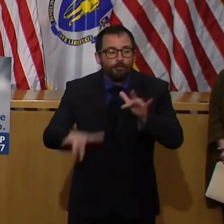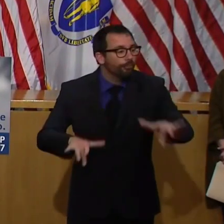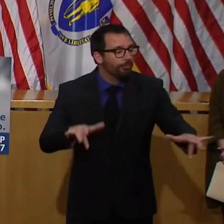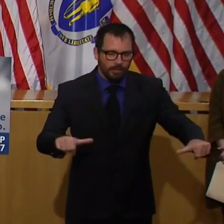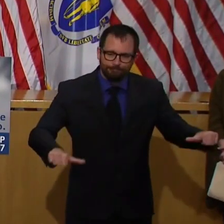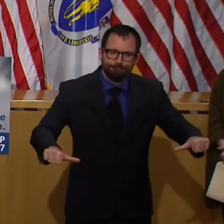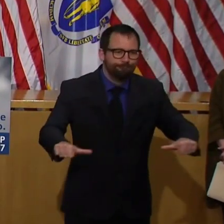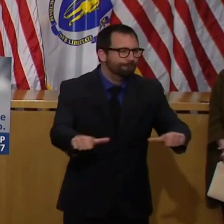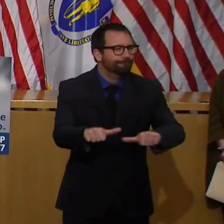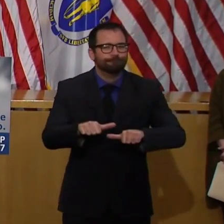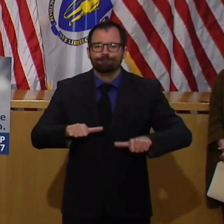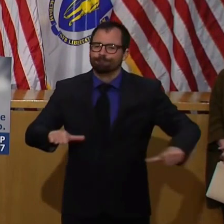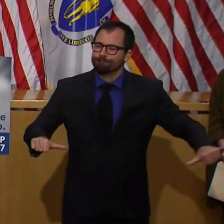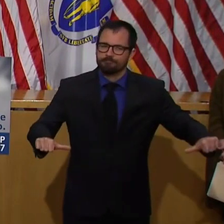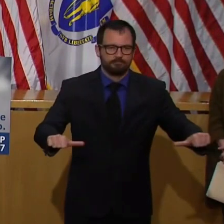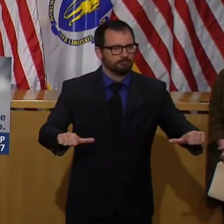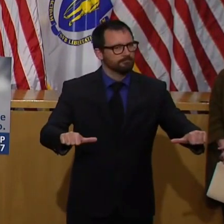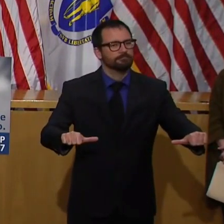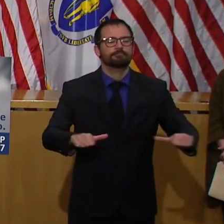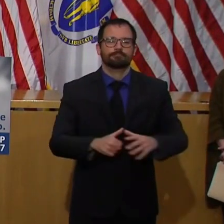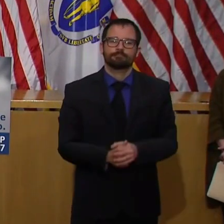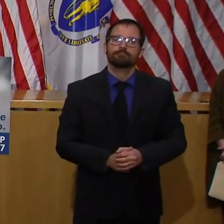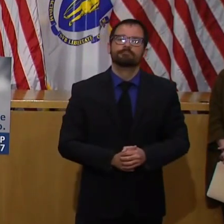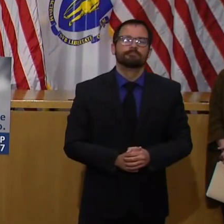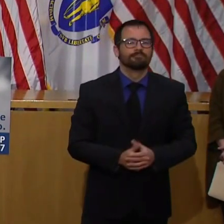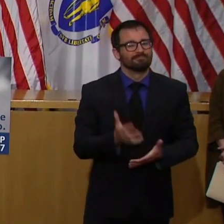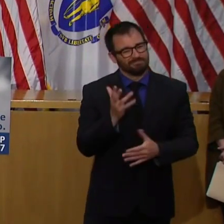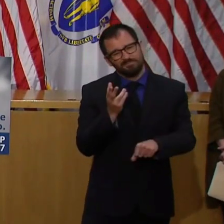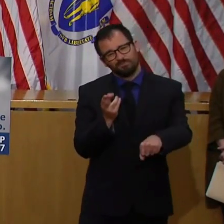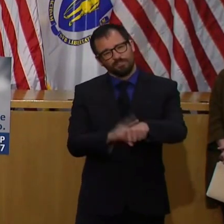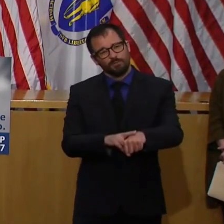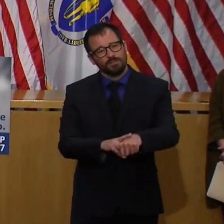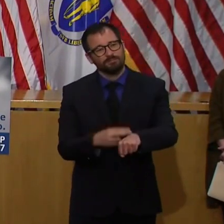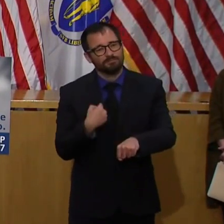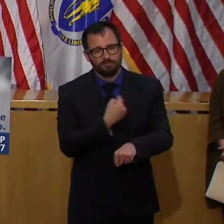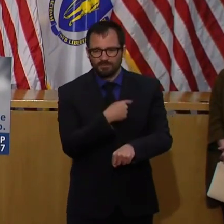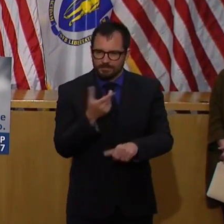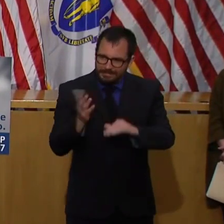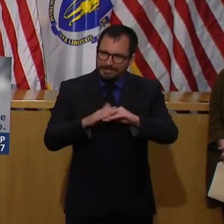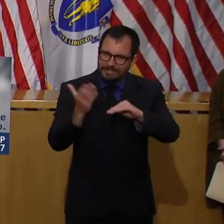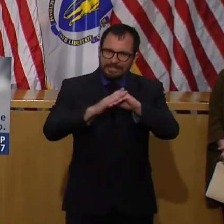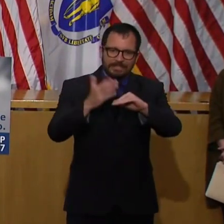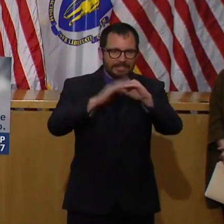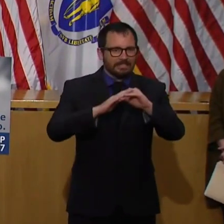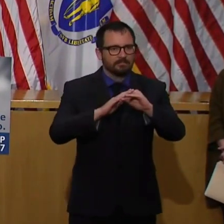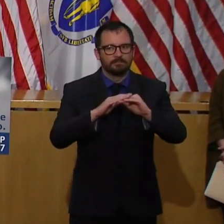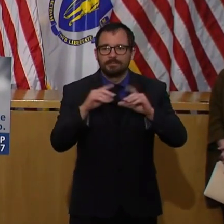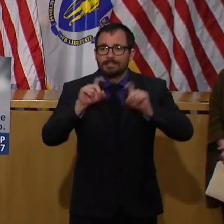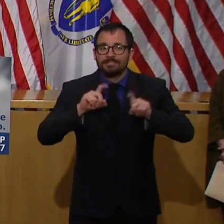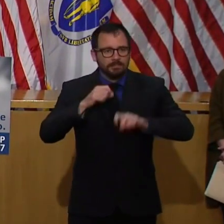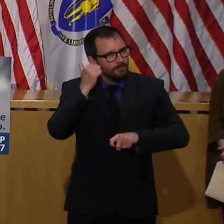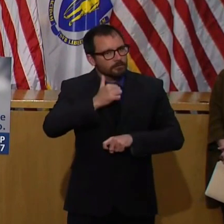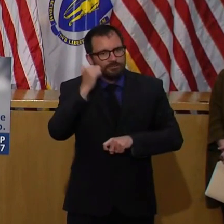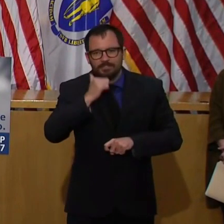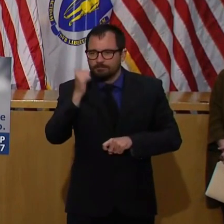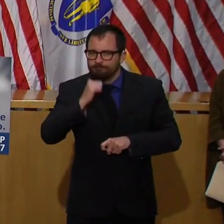DISTANCING, WASHINGTONING YOUR HANDS AND APPRECIATING THE HYGIENE WITH DISINFECTING SURFACES FREQUENTLY.